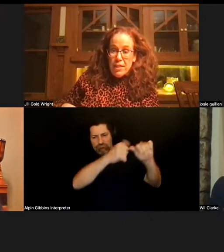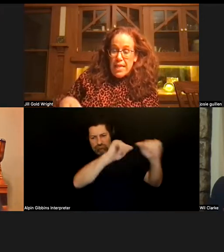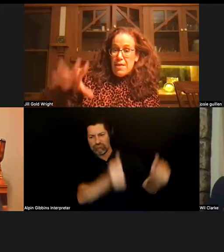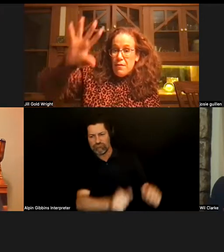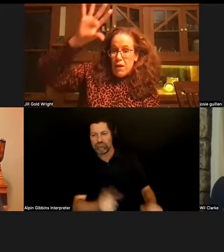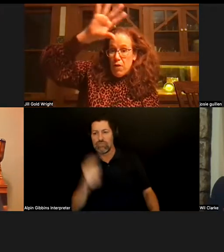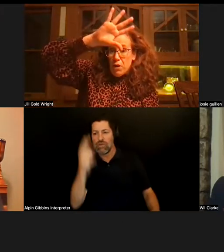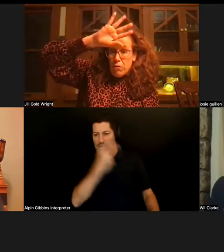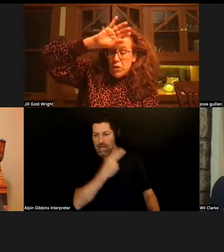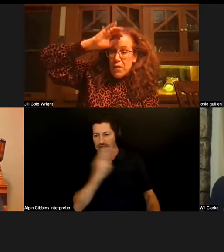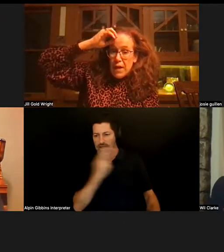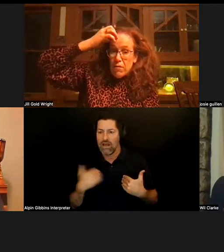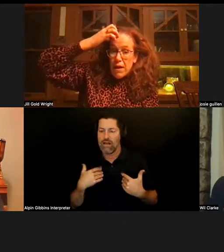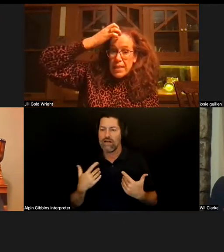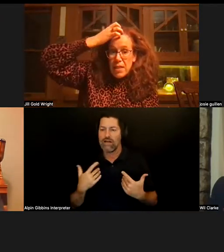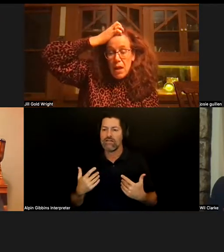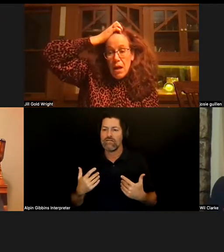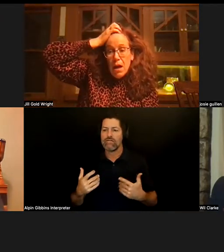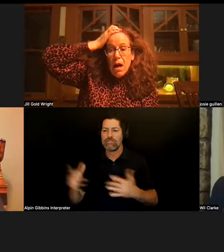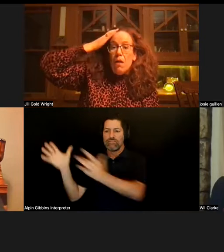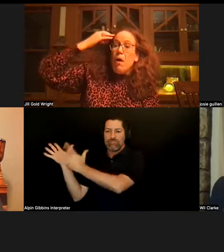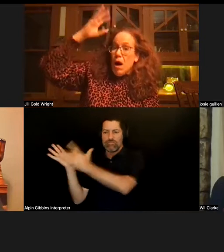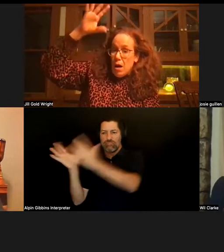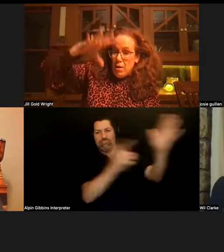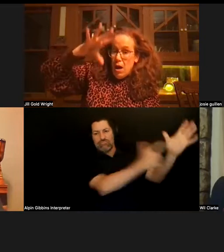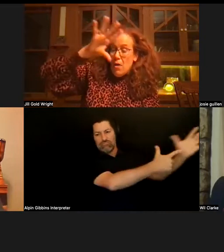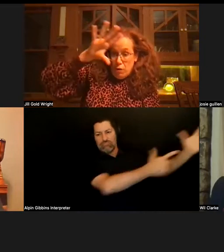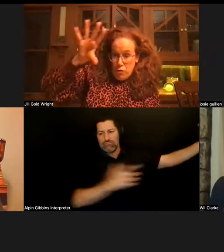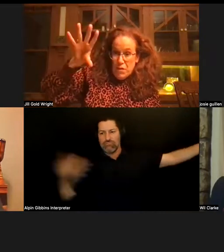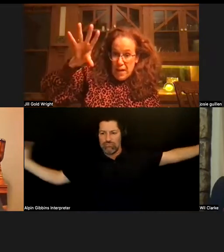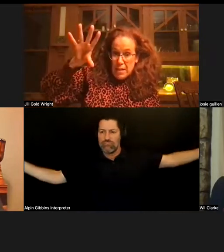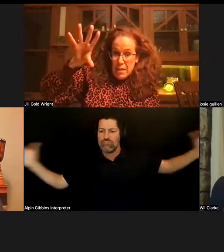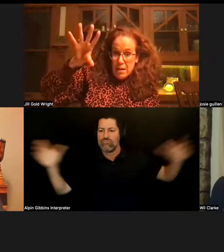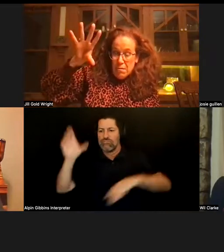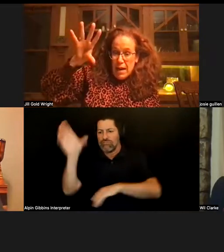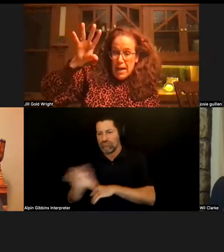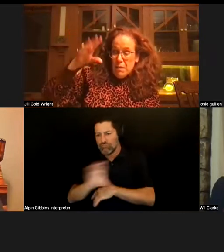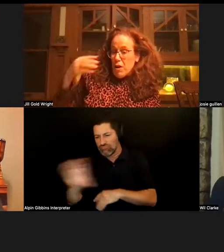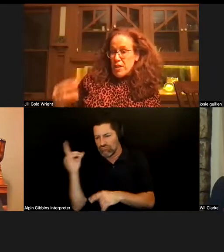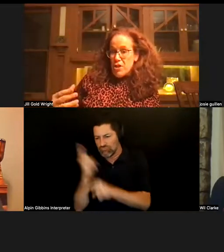see the figure of the crucified Christ. 20:26:01 On the crucifix right in a protestant